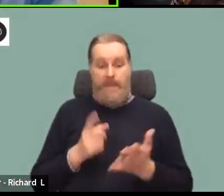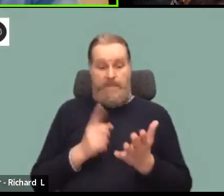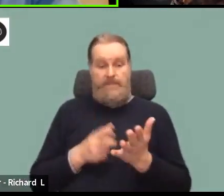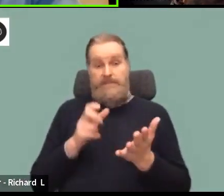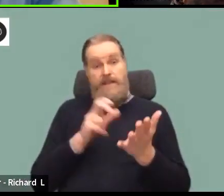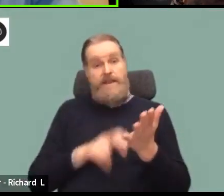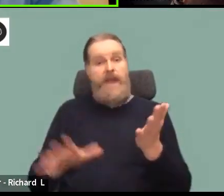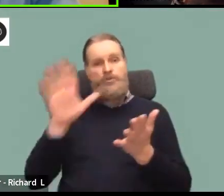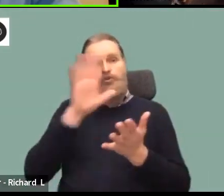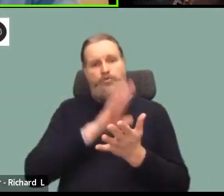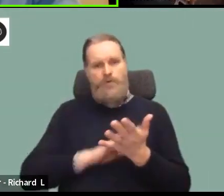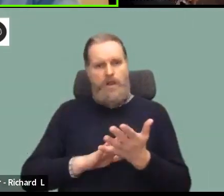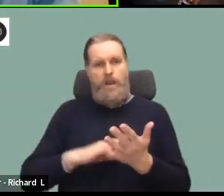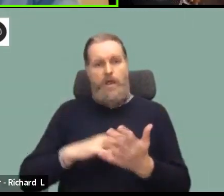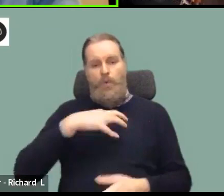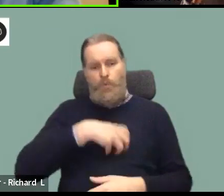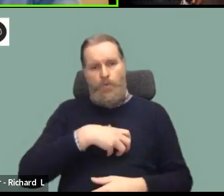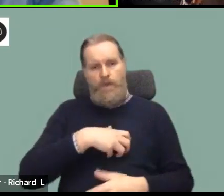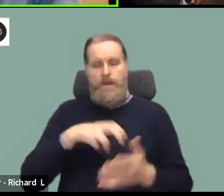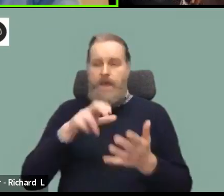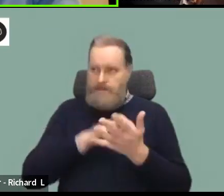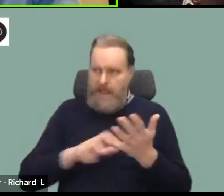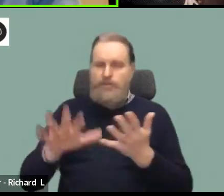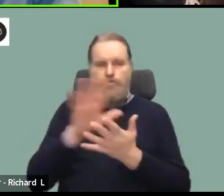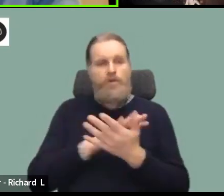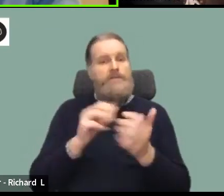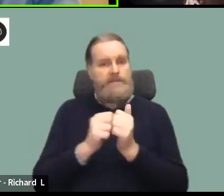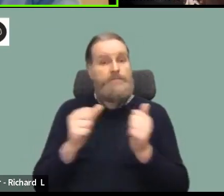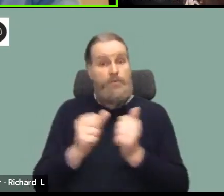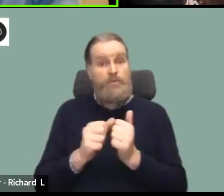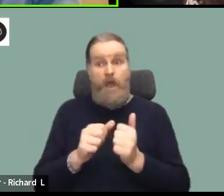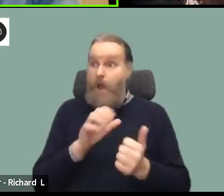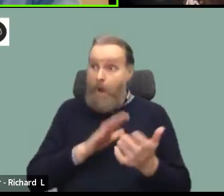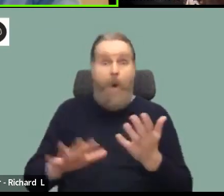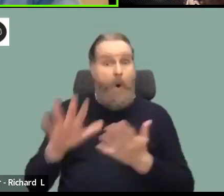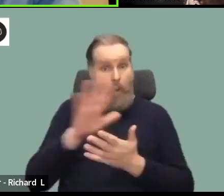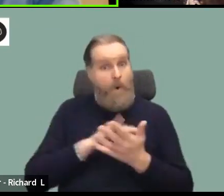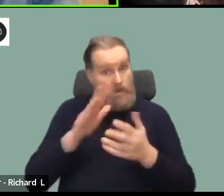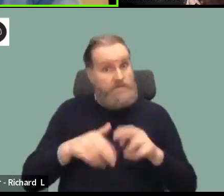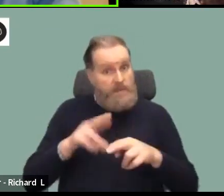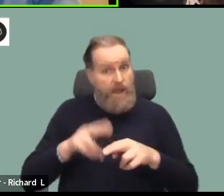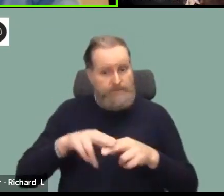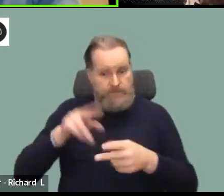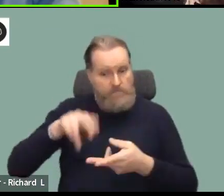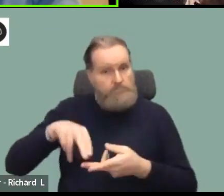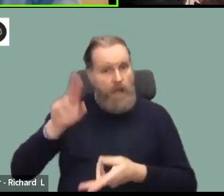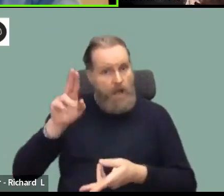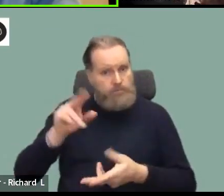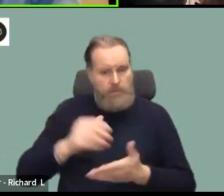it. This is a national dispute This is a national dispute.